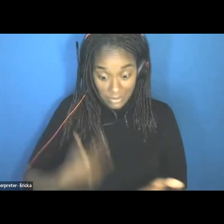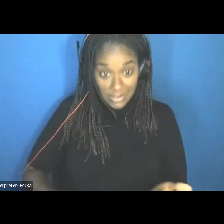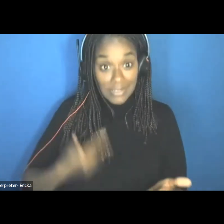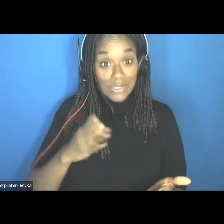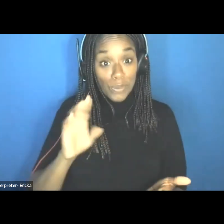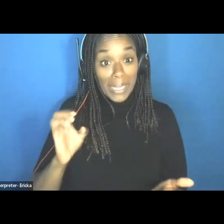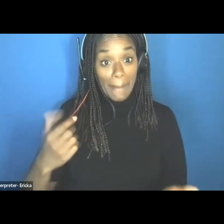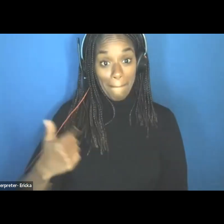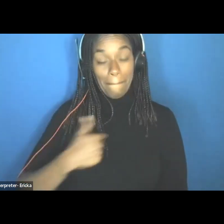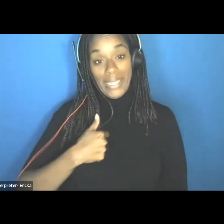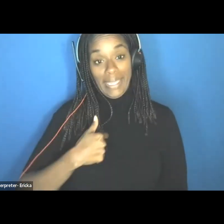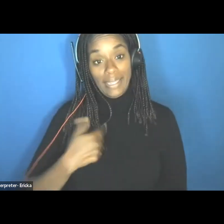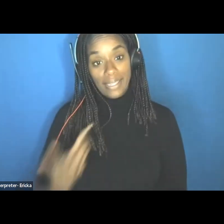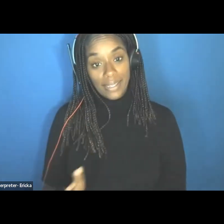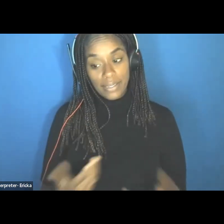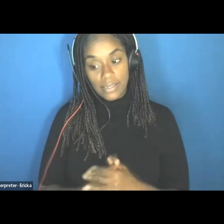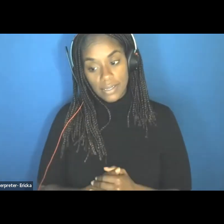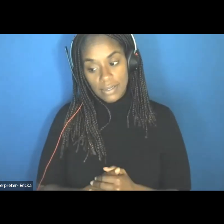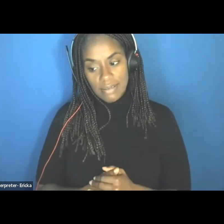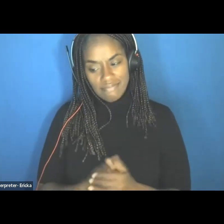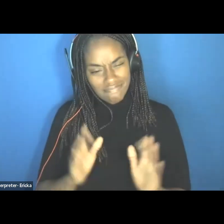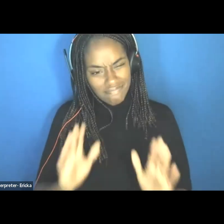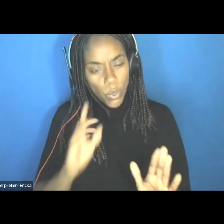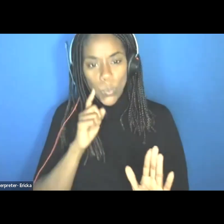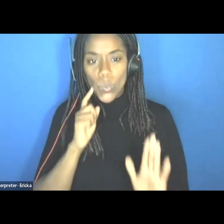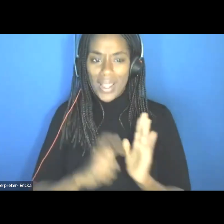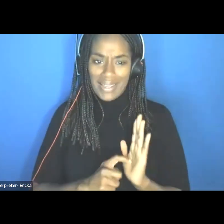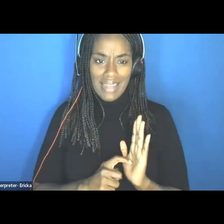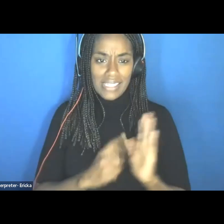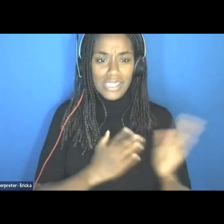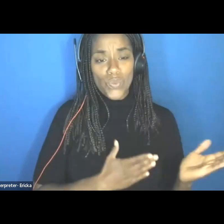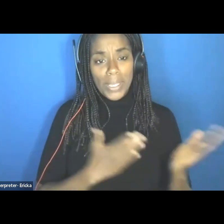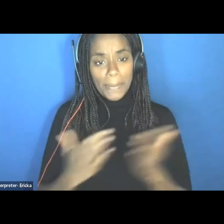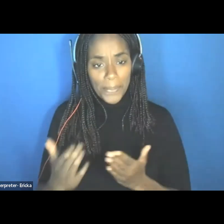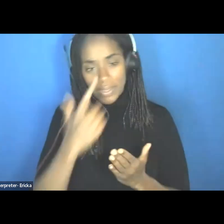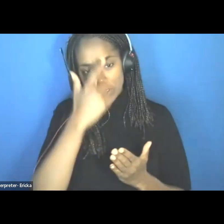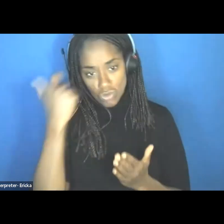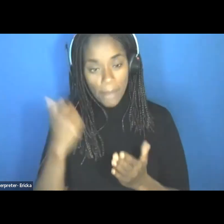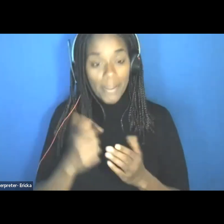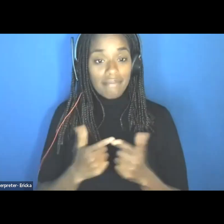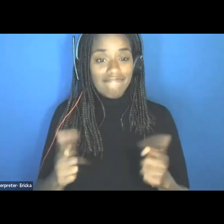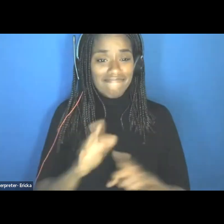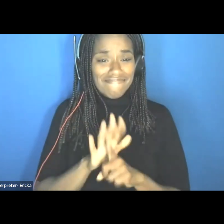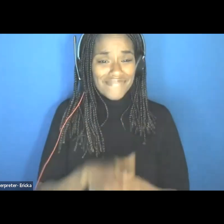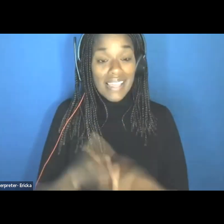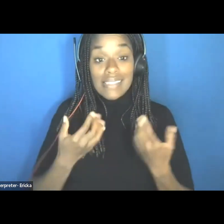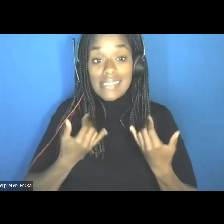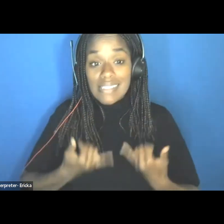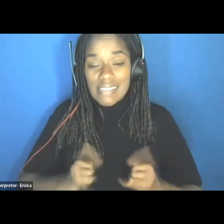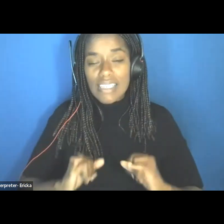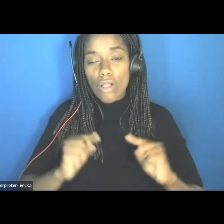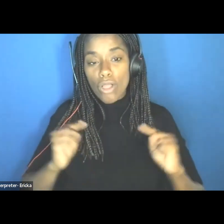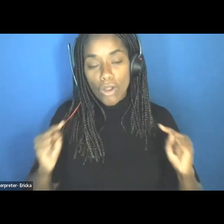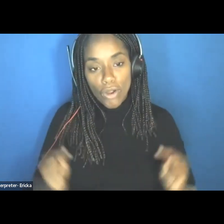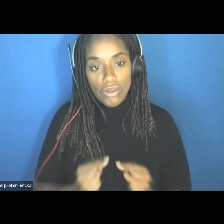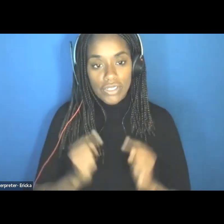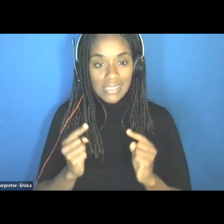They have denied me the opportunity and the right to be who I really am.